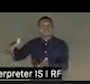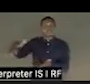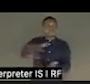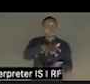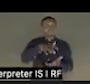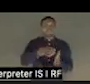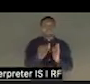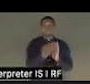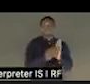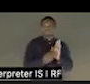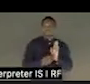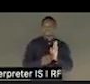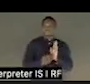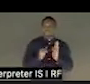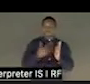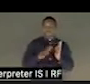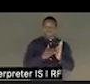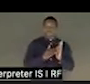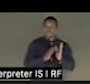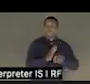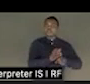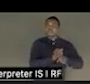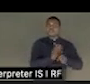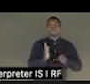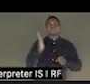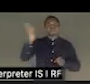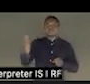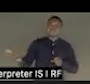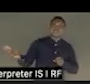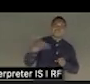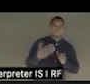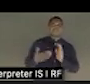And we actually still believe after all these years that if we work together we